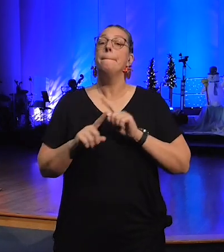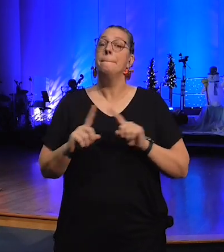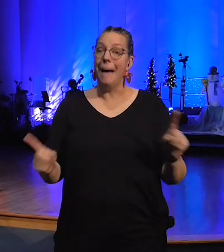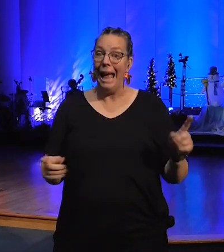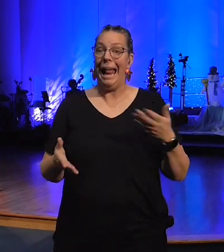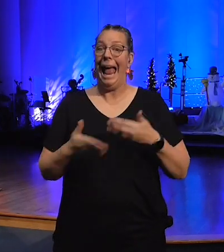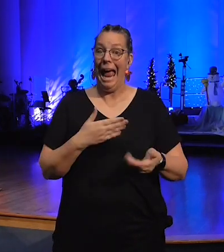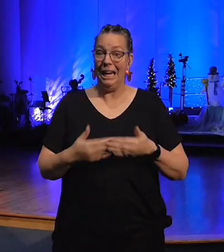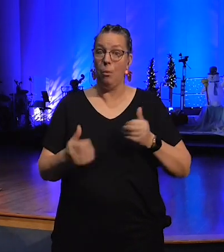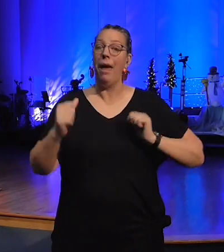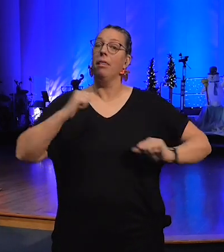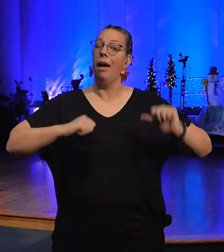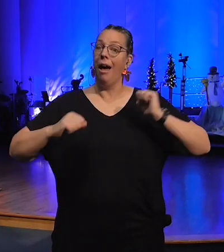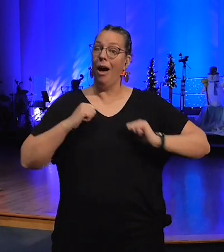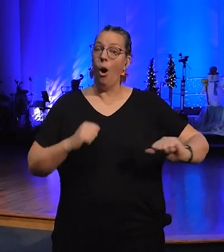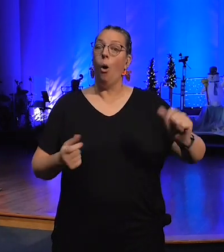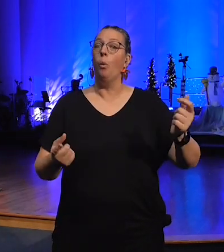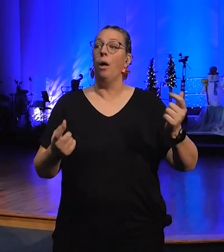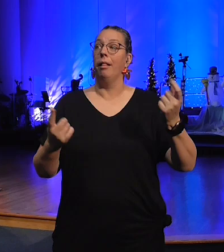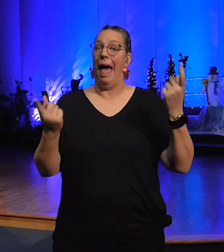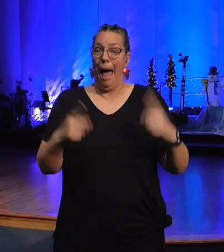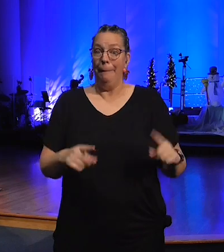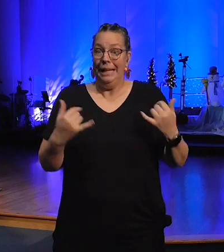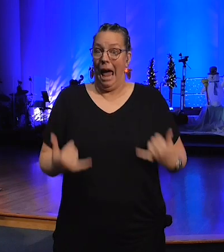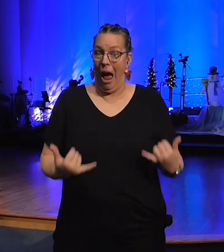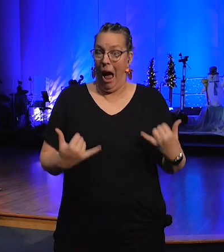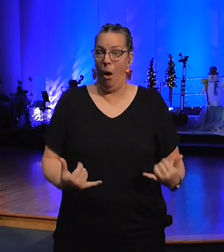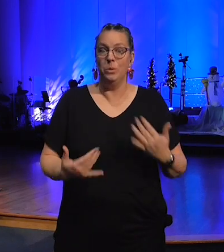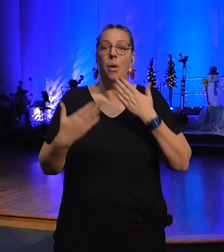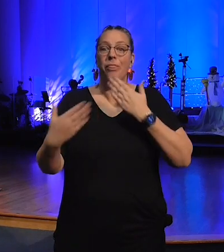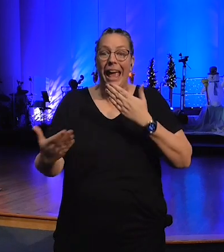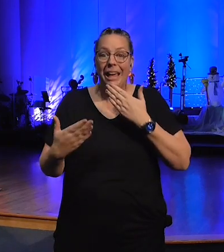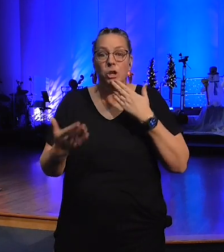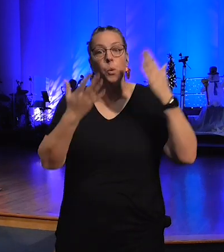some more research just one baby but speaking of nativity scene we have one coming up right